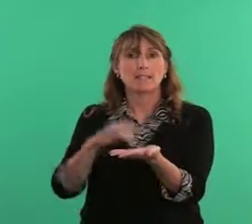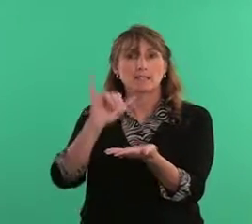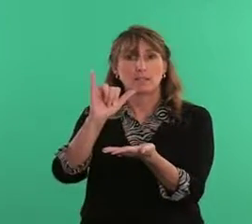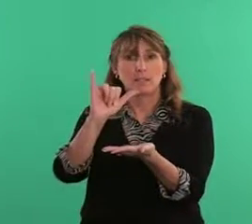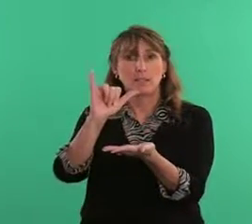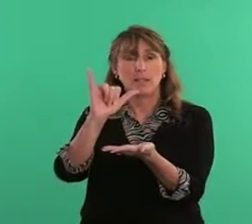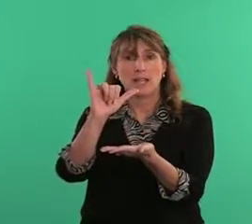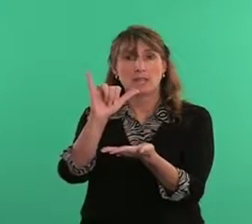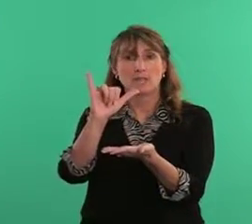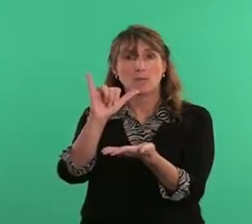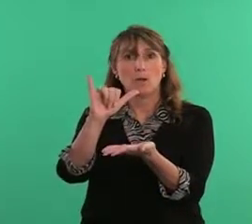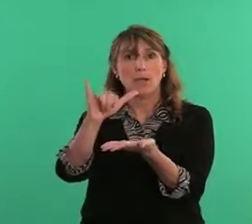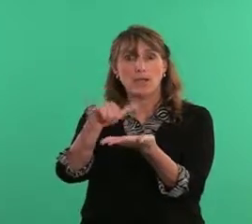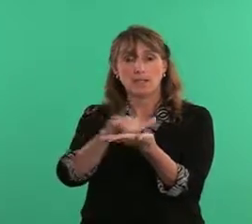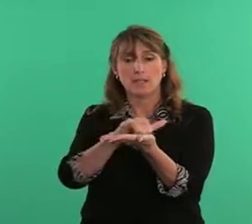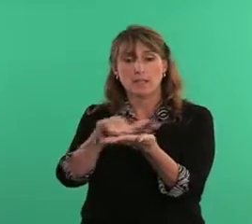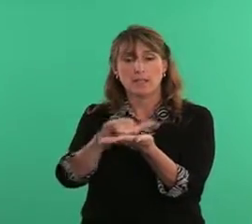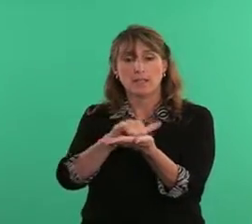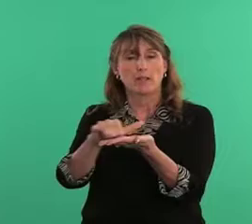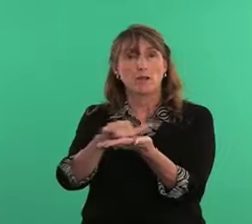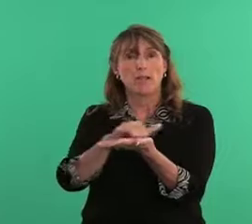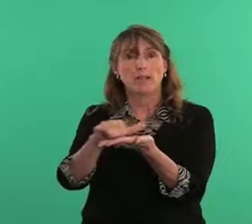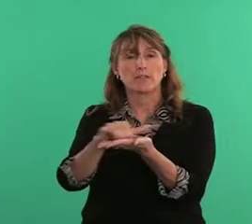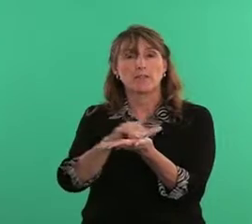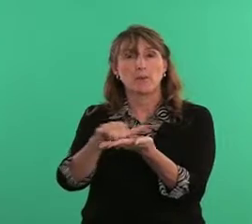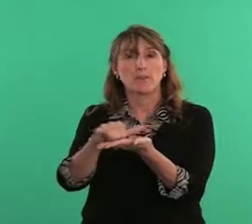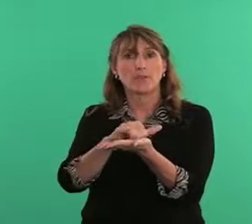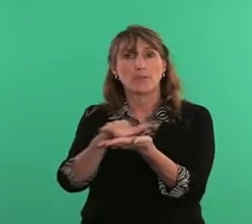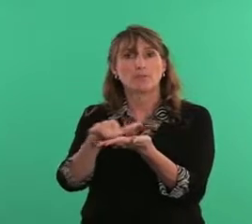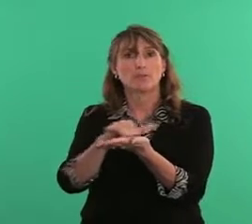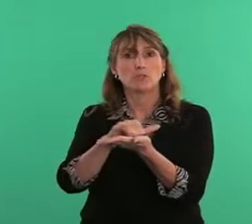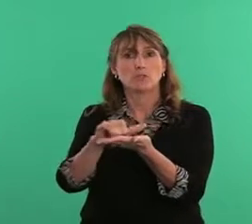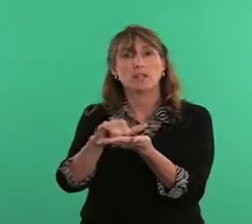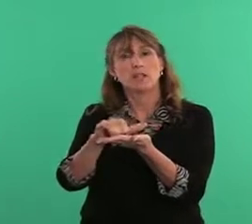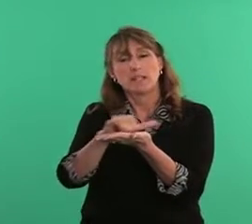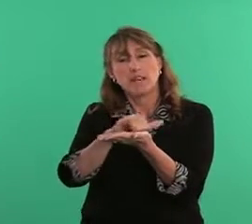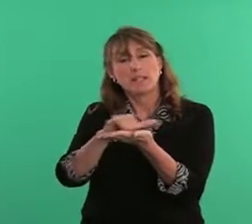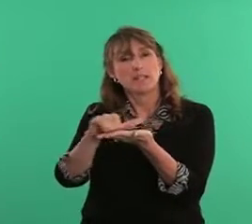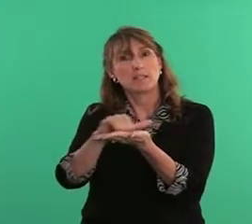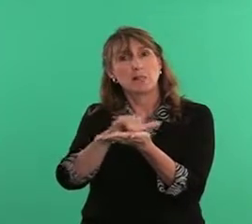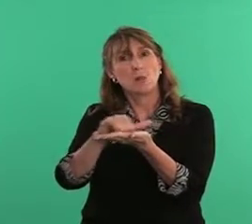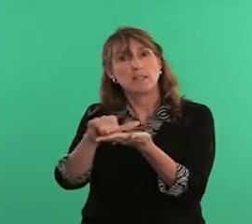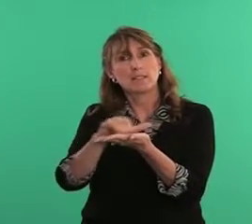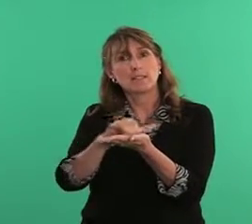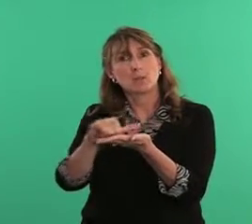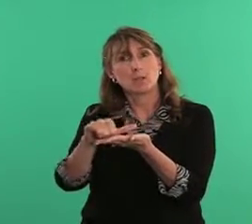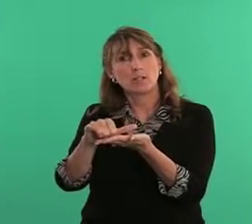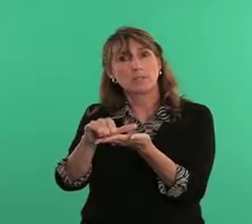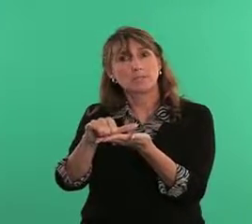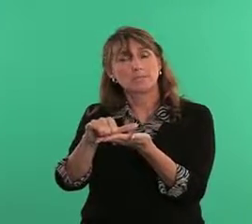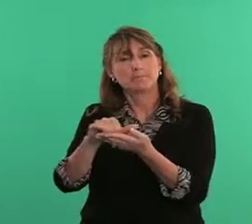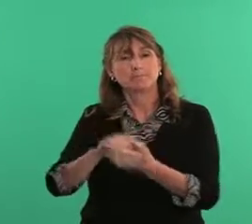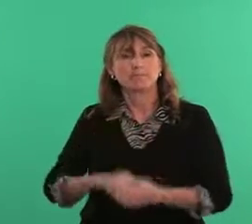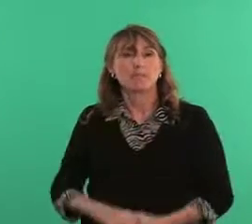dominant hand has the Y and go back and forth New York, kind of like the subways in New York